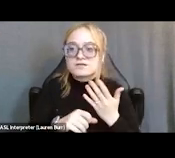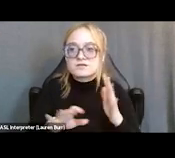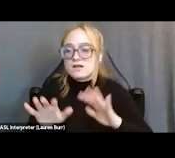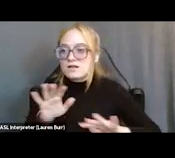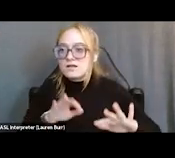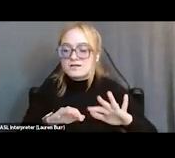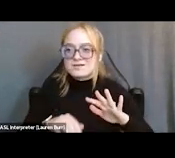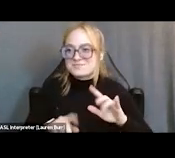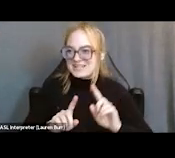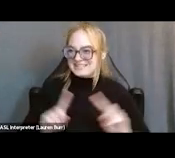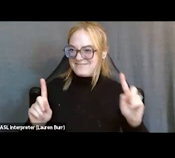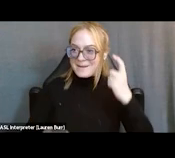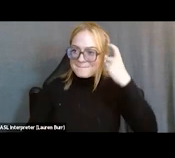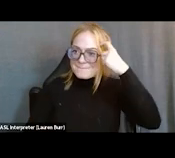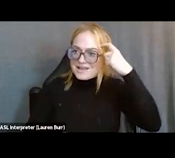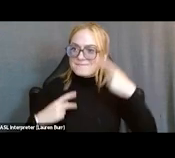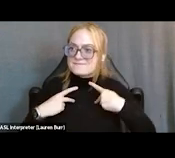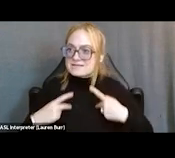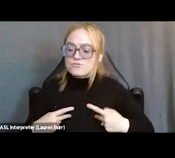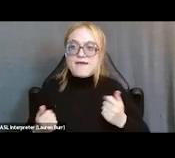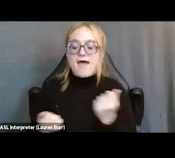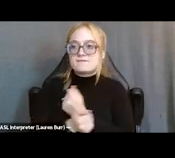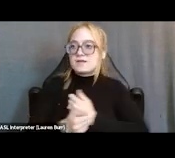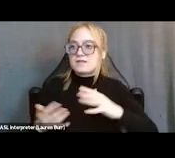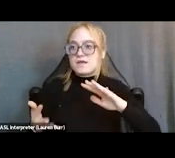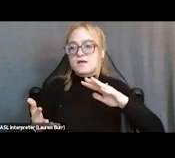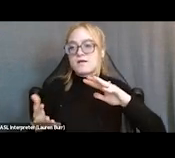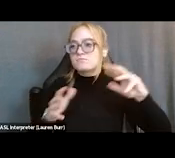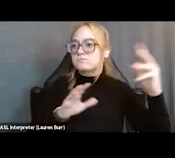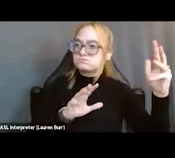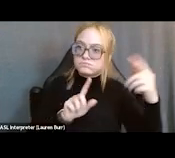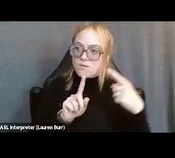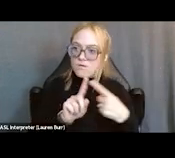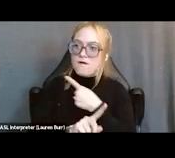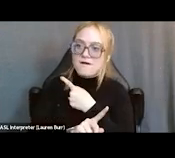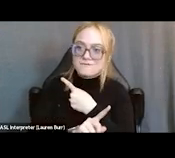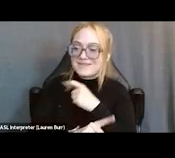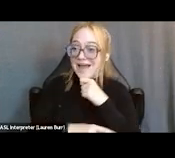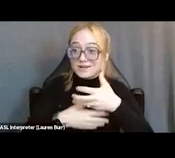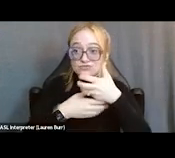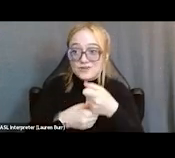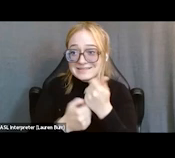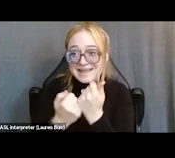My mental, my physical, everything was just off and I did not trust anyone.